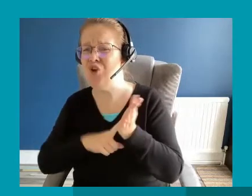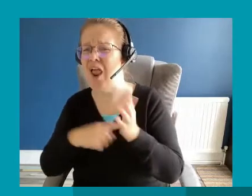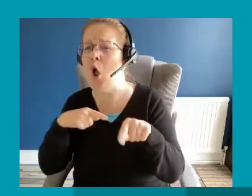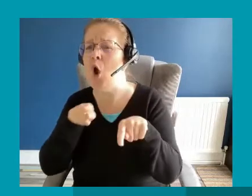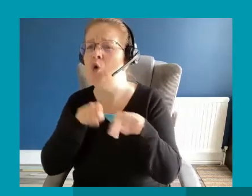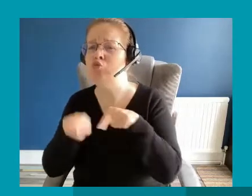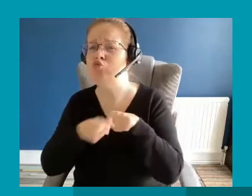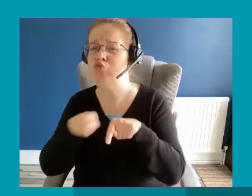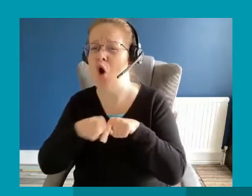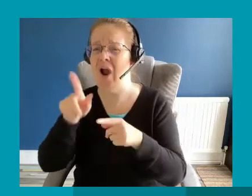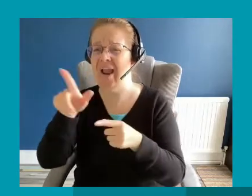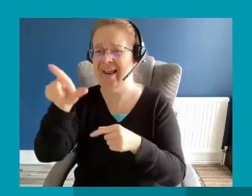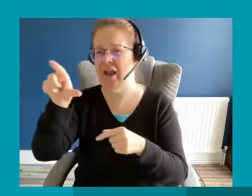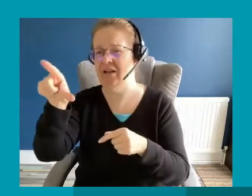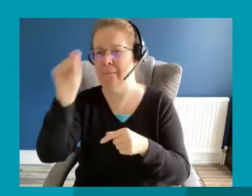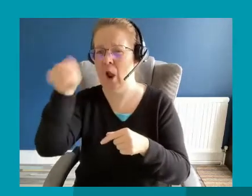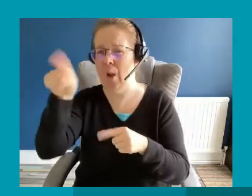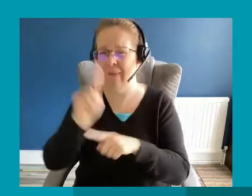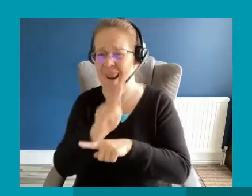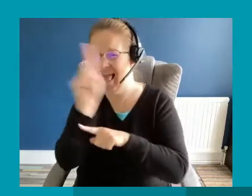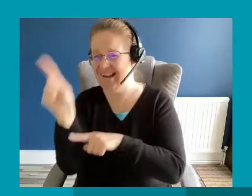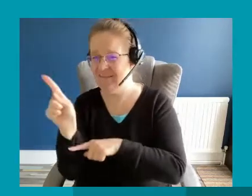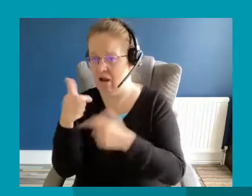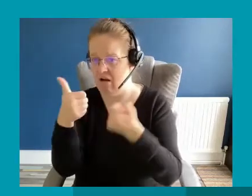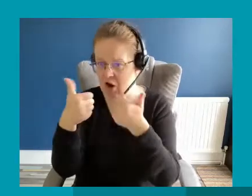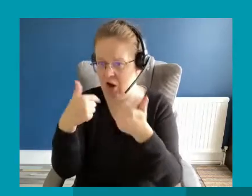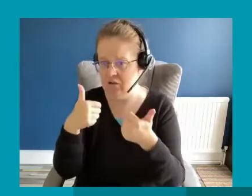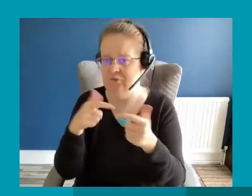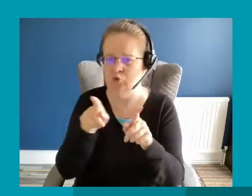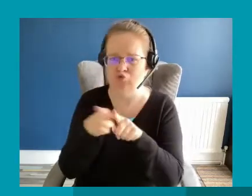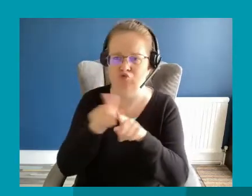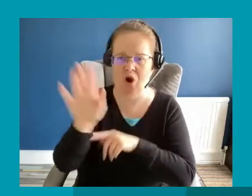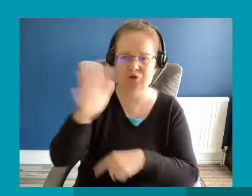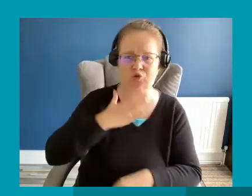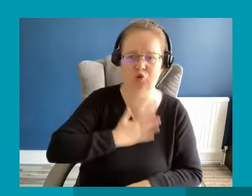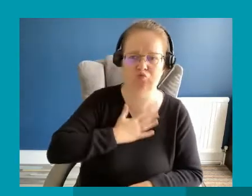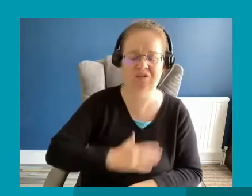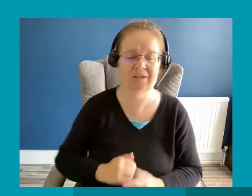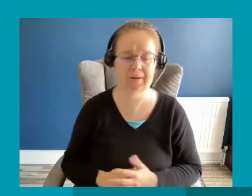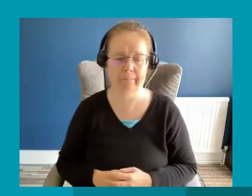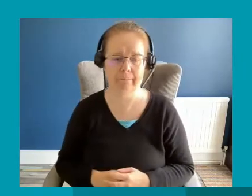try and pick that up a little bit later throughout the webinar OK.